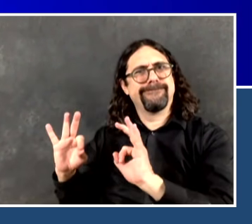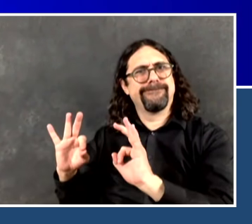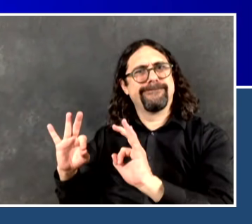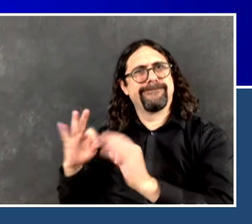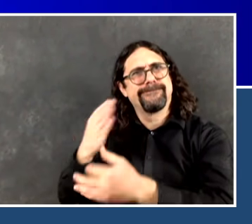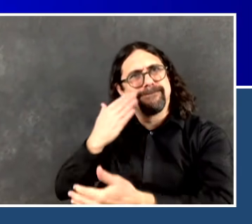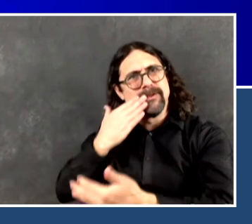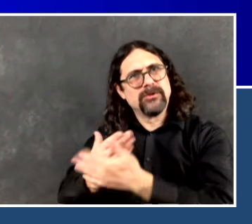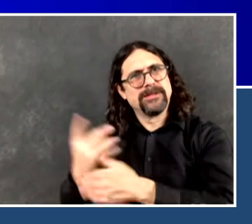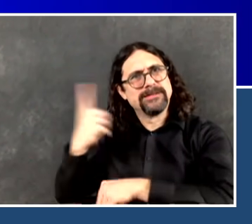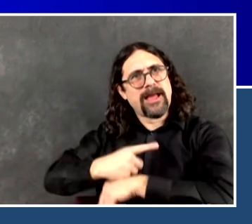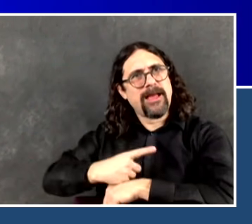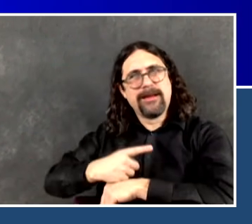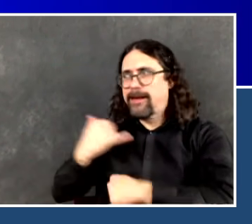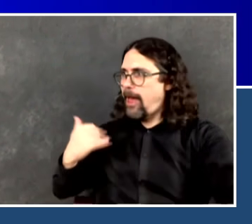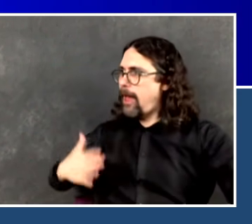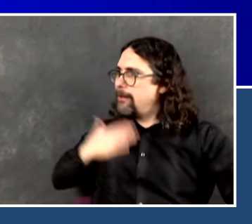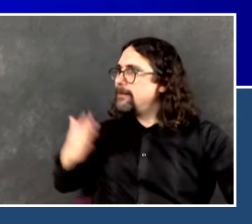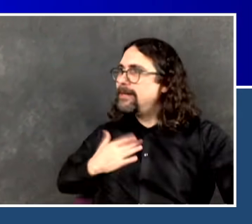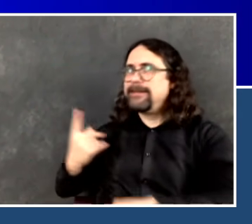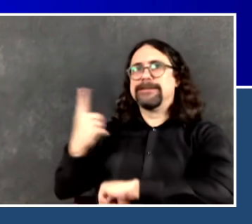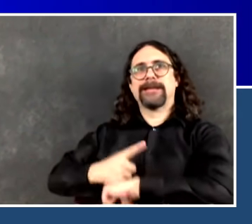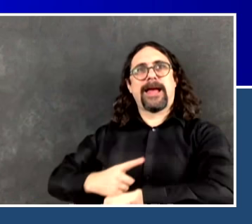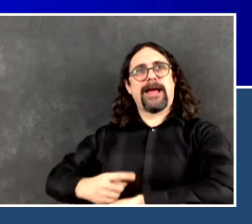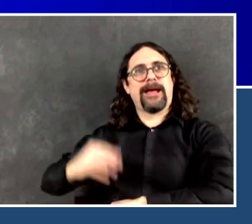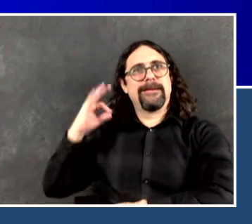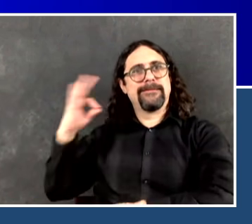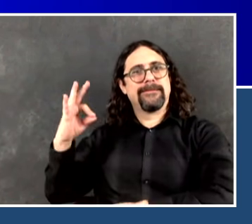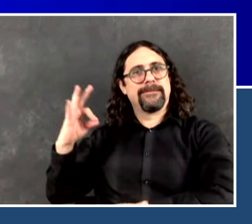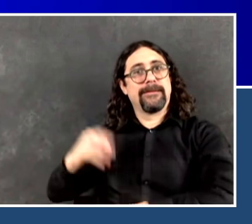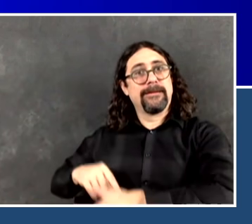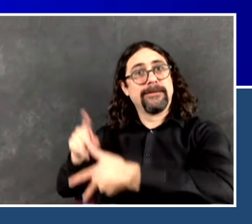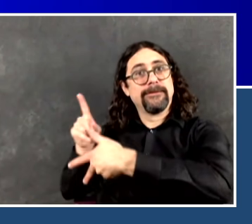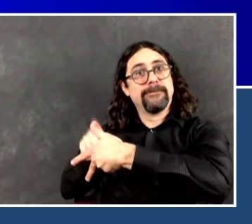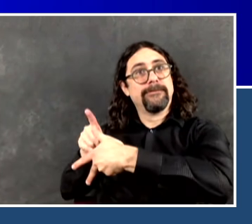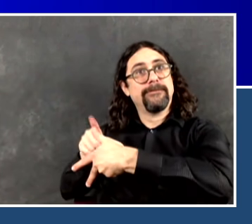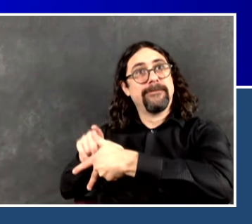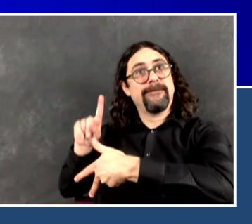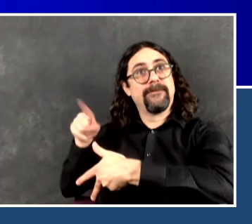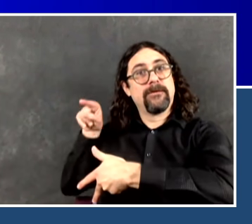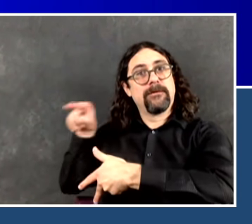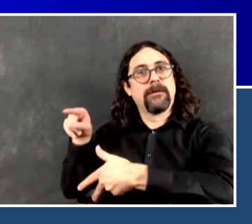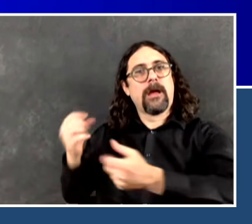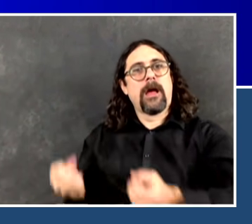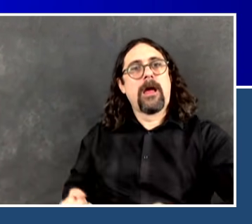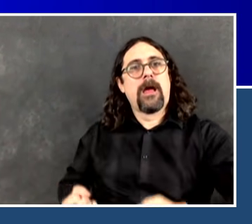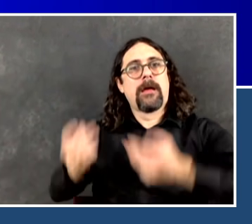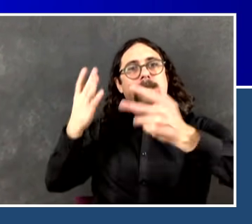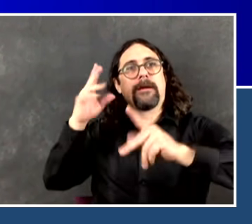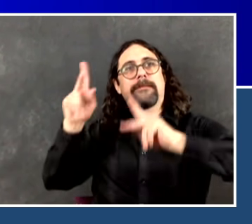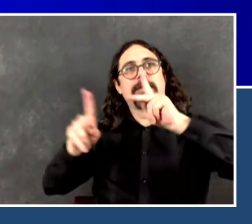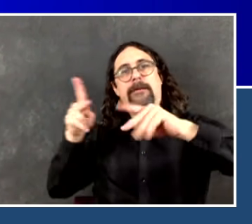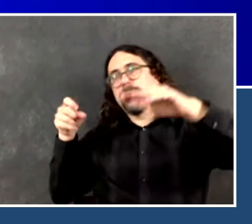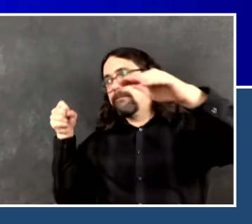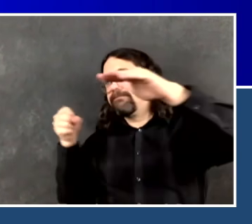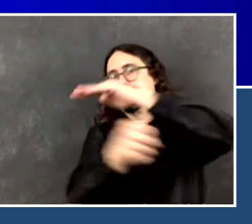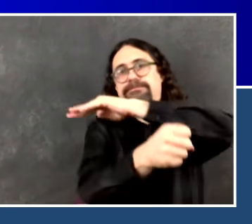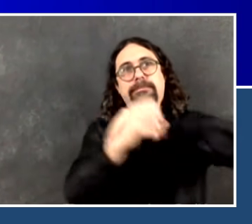TODAY IS ANOTHER GOOD DAY. AND VERY HAPPY ABOUT THAT. IT'S THE FIRST INDICATOR IS UNCHANGED AND I WA SEE IT GO